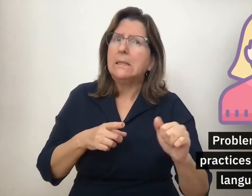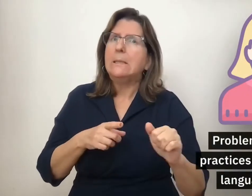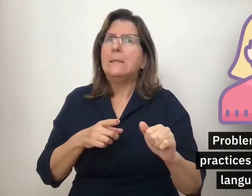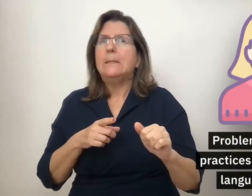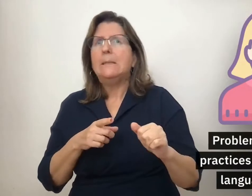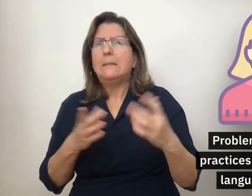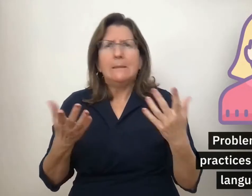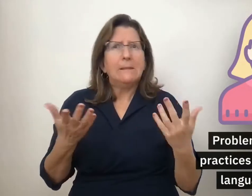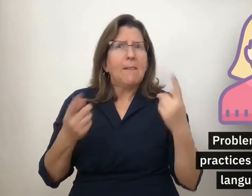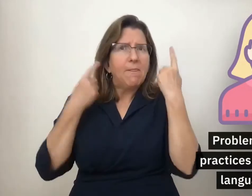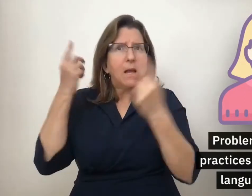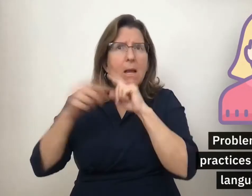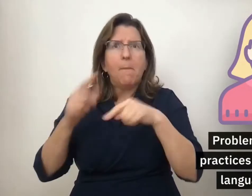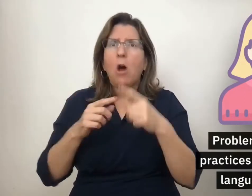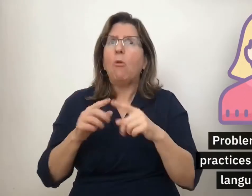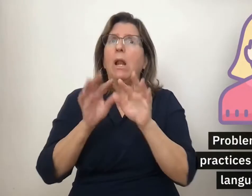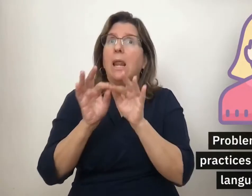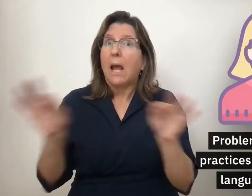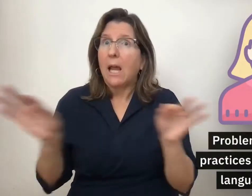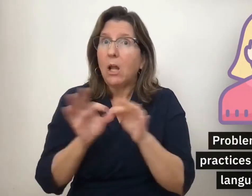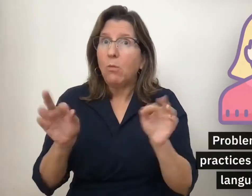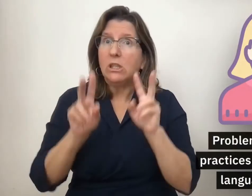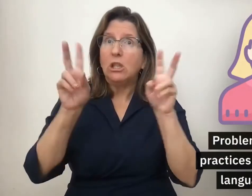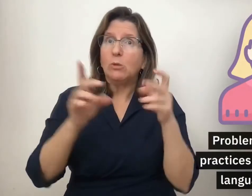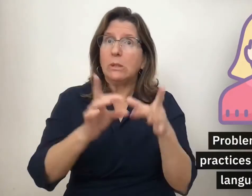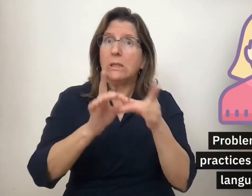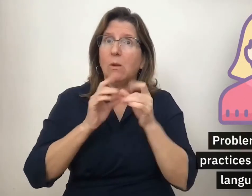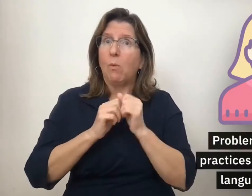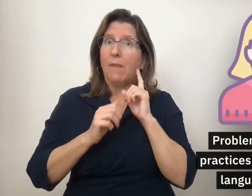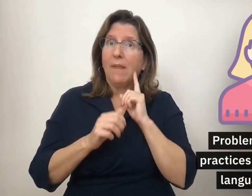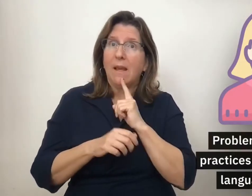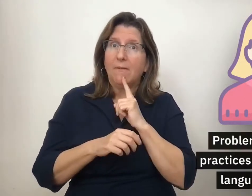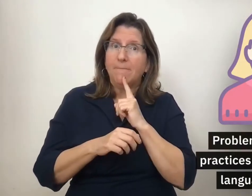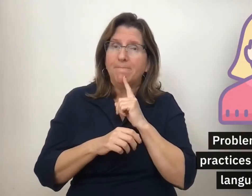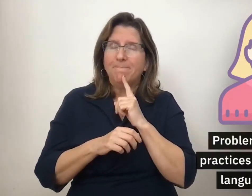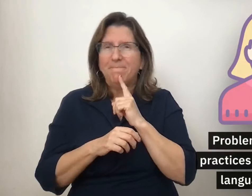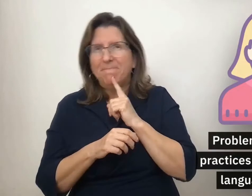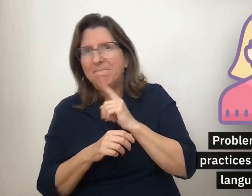they don’t support the language considerations for deaf learners.